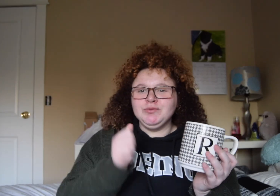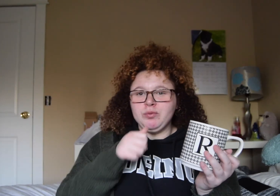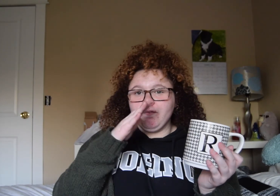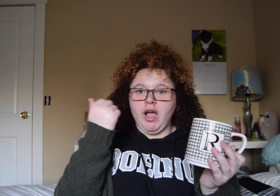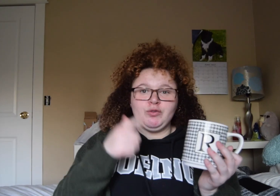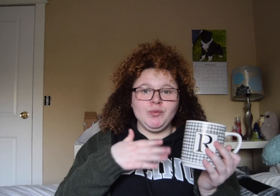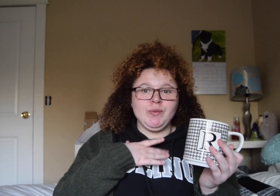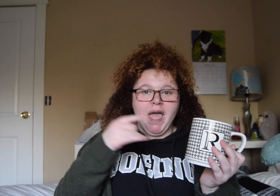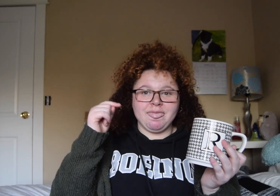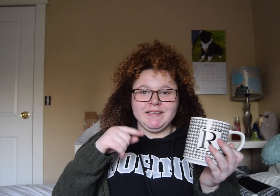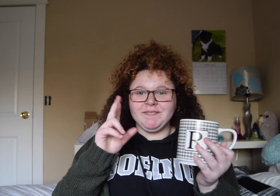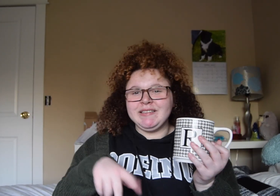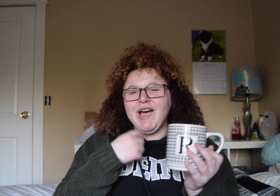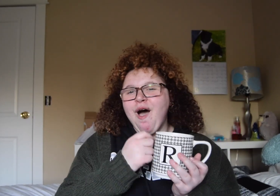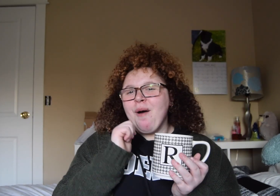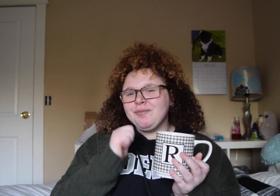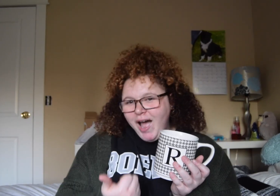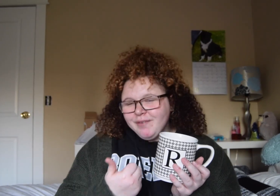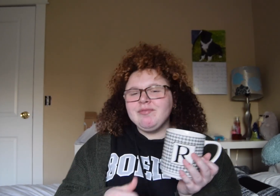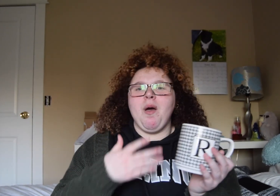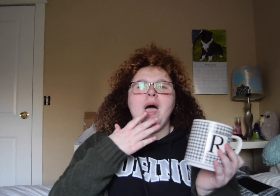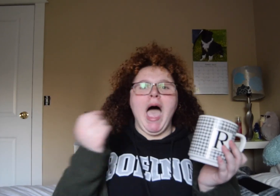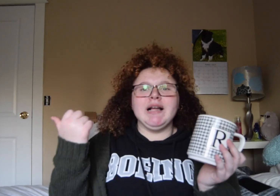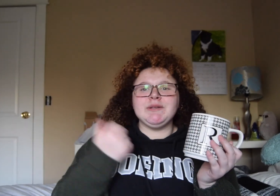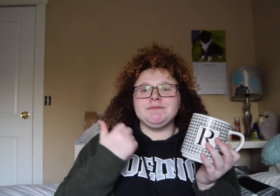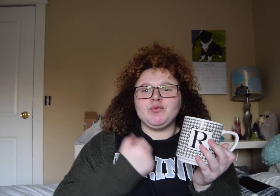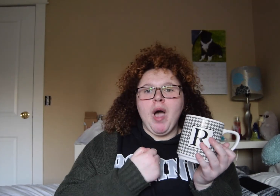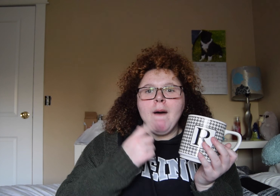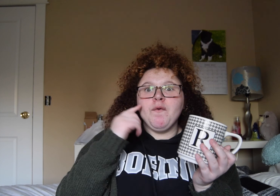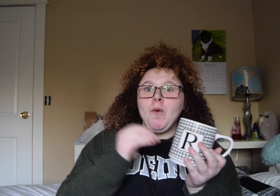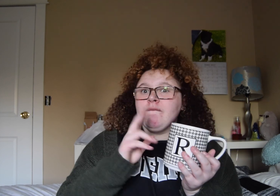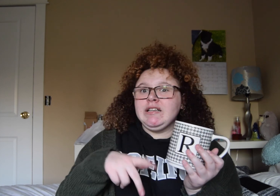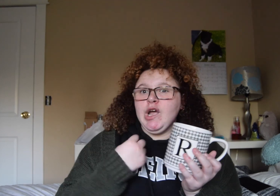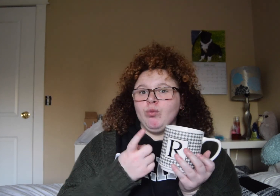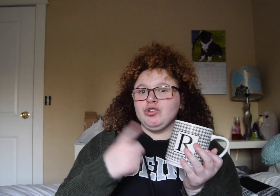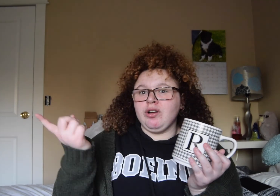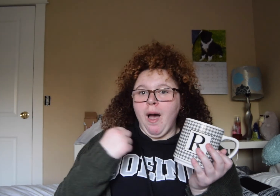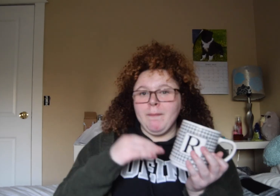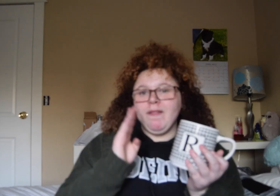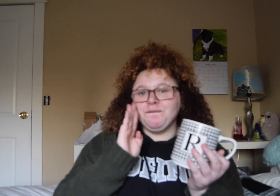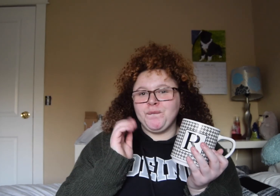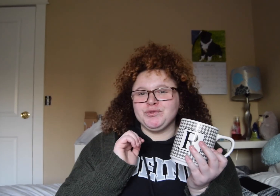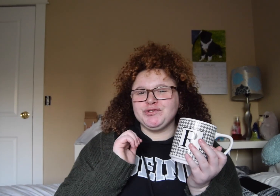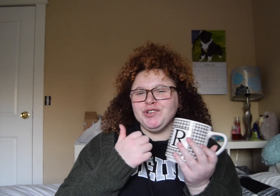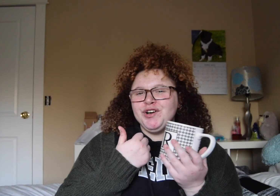Don't forget to like this video and subscribe for more videos to come in the future!